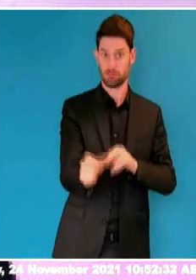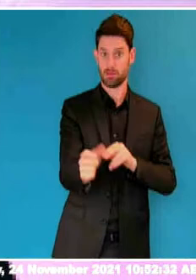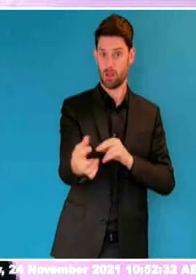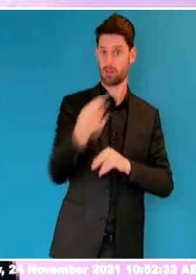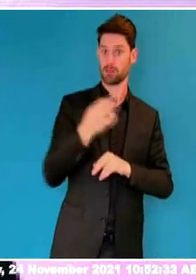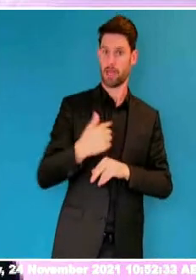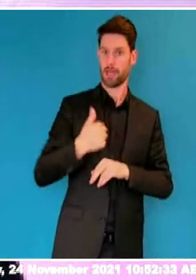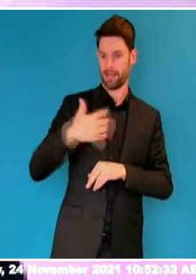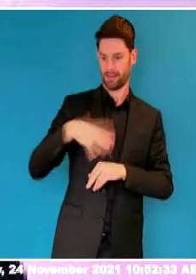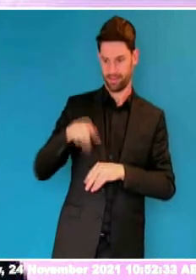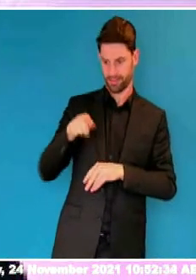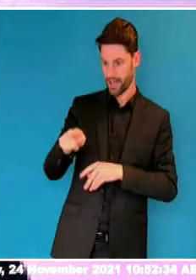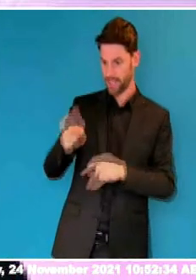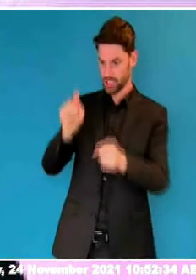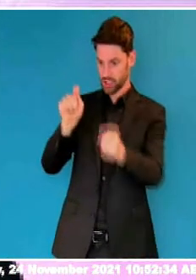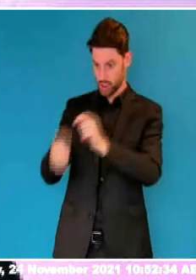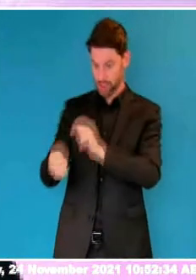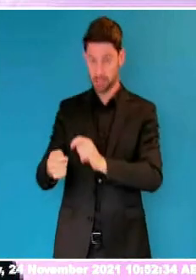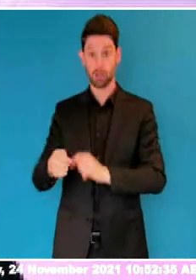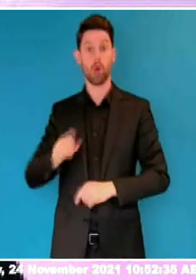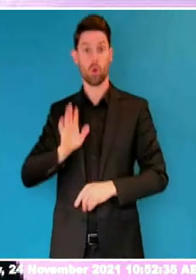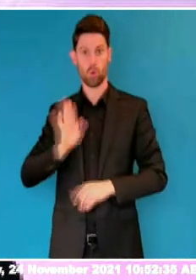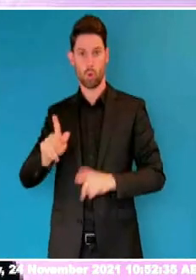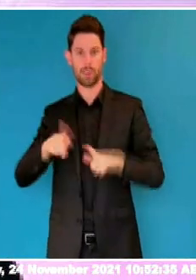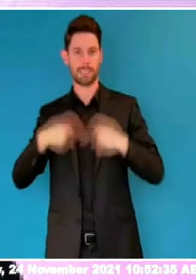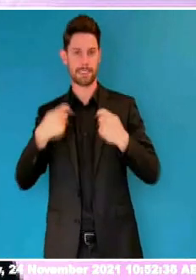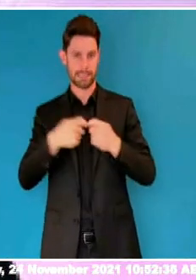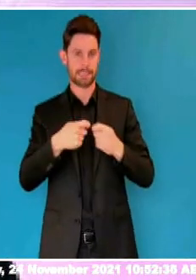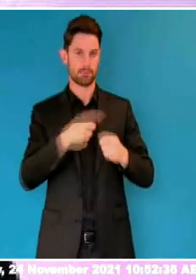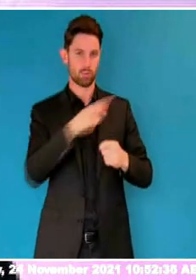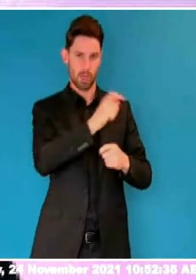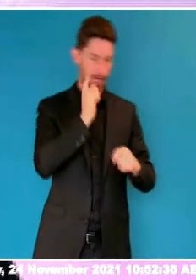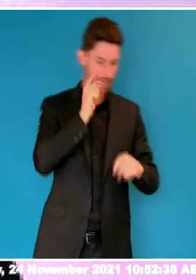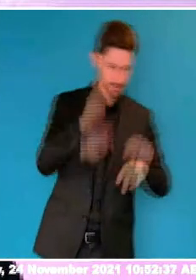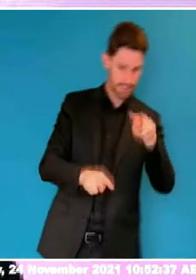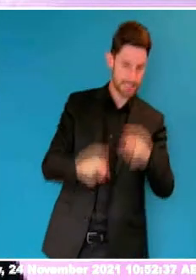adjustment." You undertake an assessment and it says "No adjustment required".